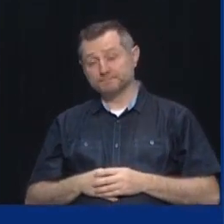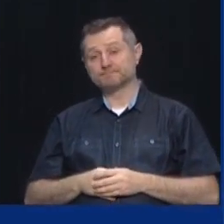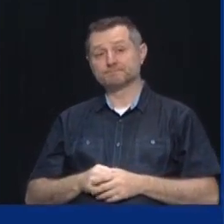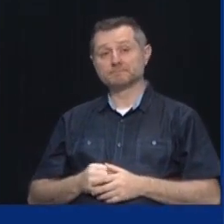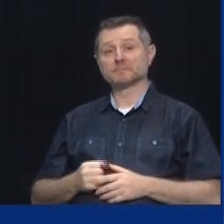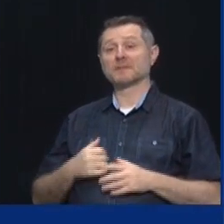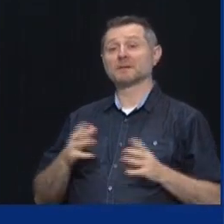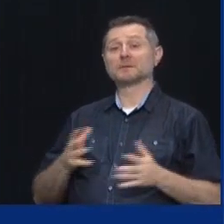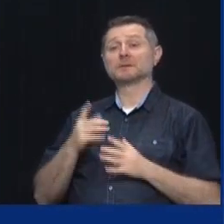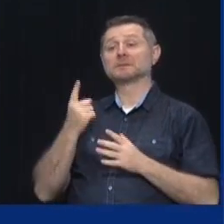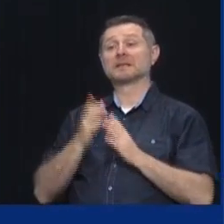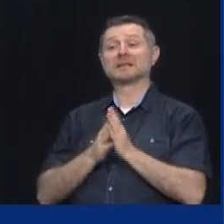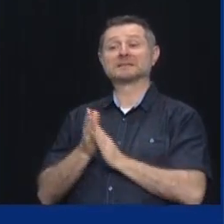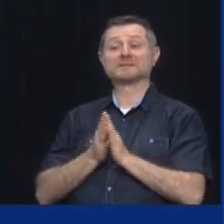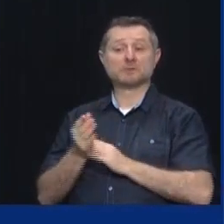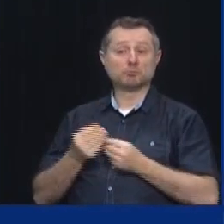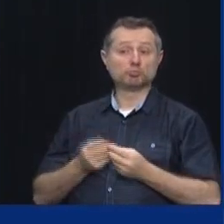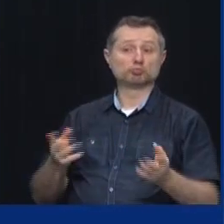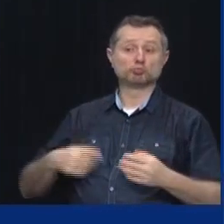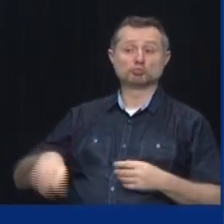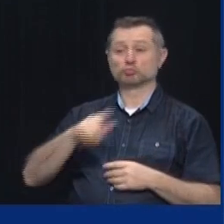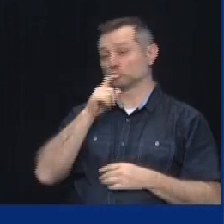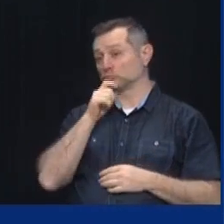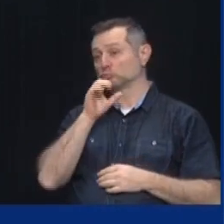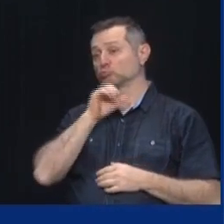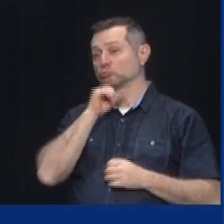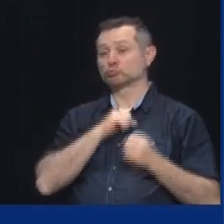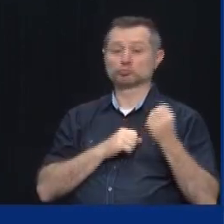THE VACCINE RACE.